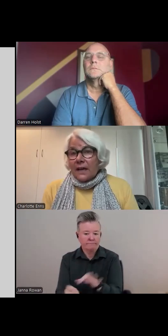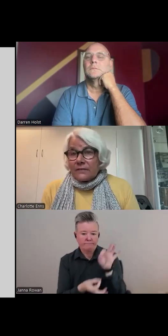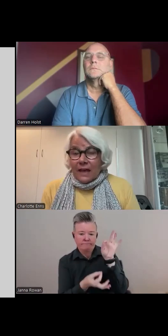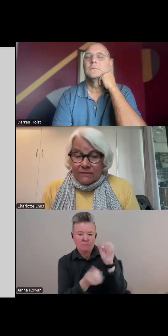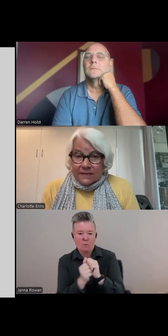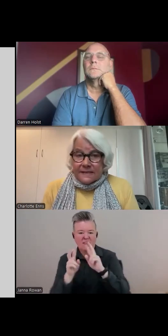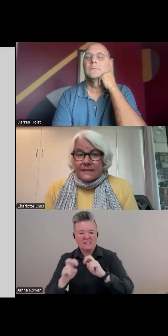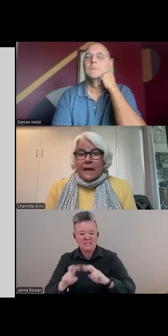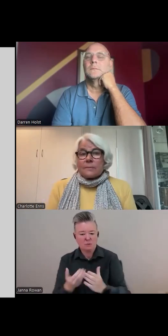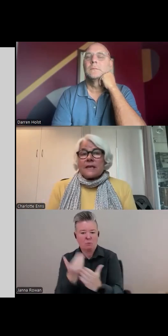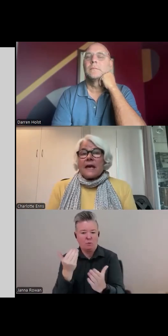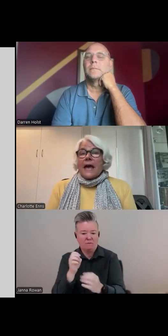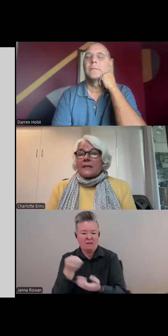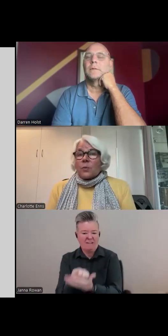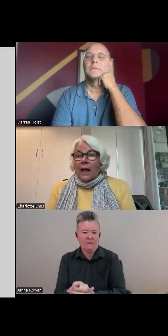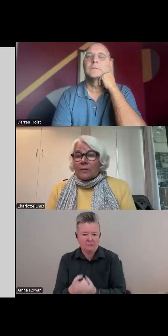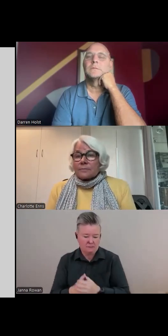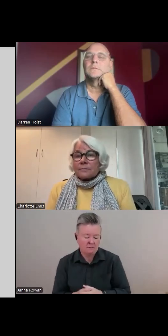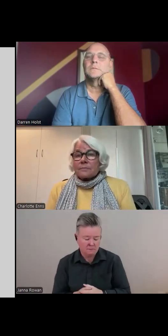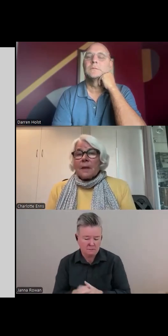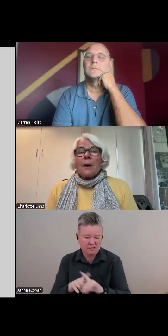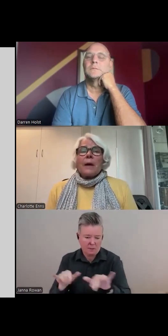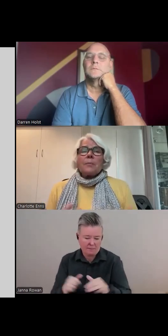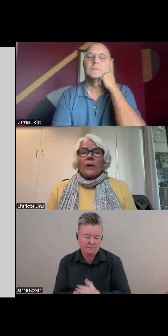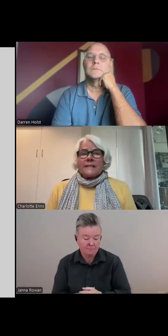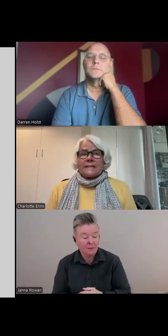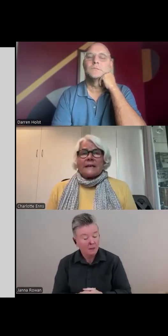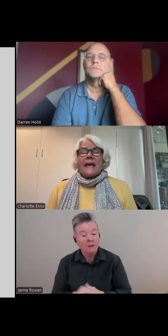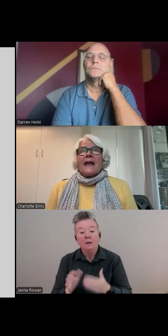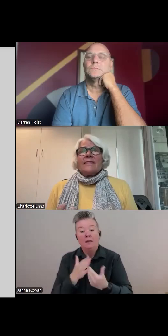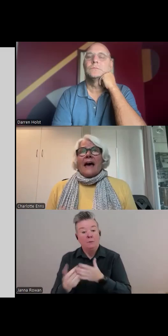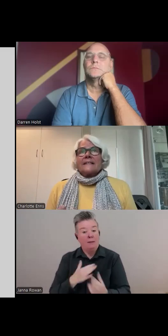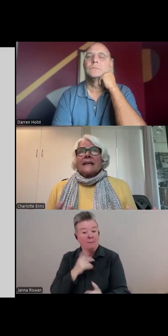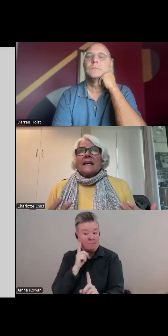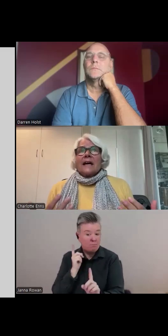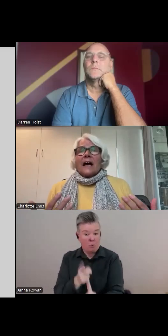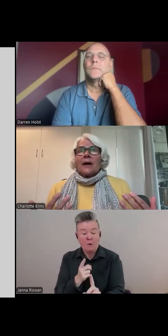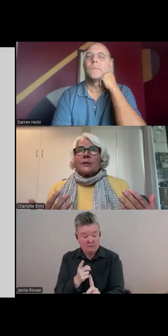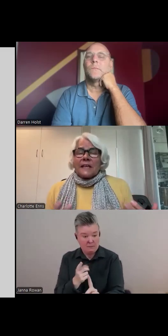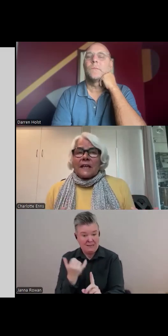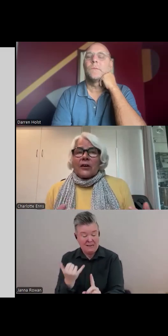evidence at times as well. But my point is, that particularly